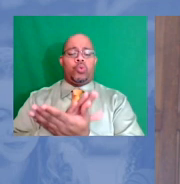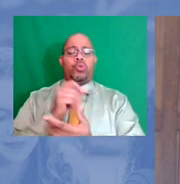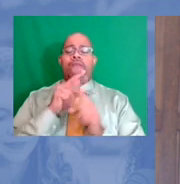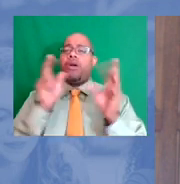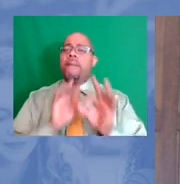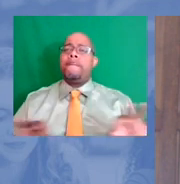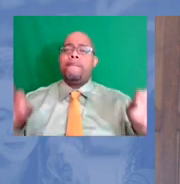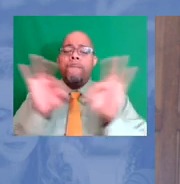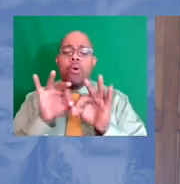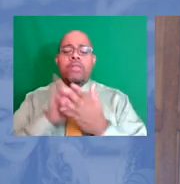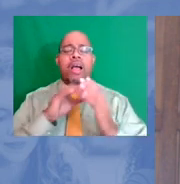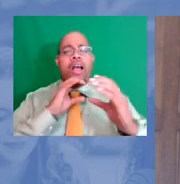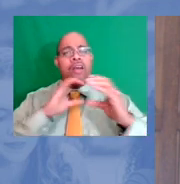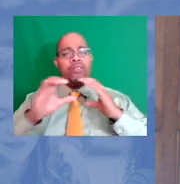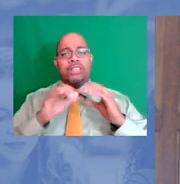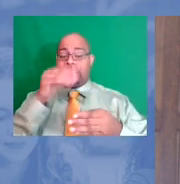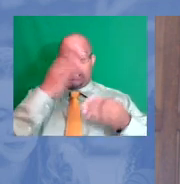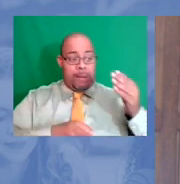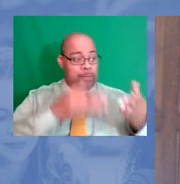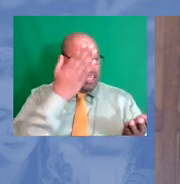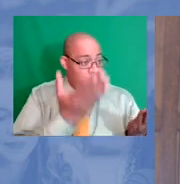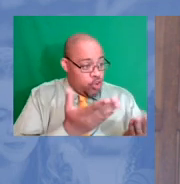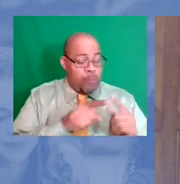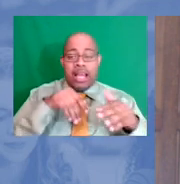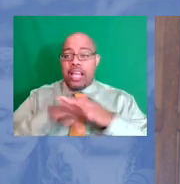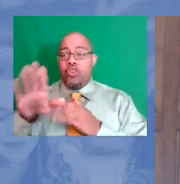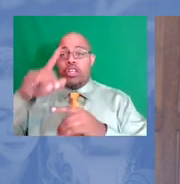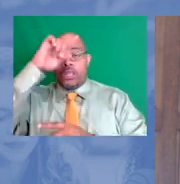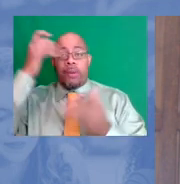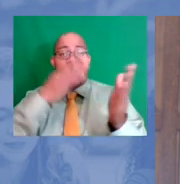DOESN'T END HERE BUT AS YOU GO INTO YOUR SUMMER PLANNING TAKE THESE LESSONS AND CONVERSATIONS